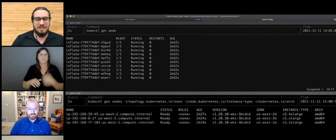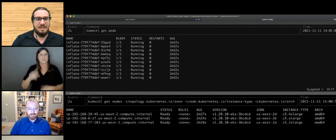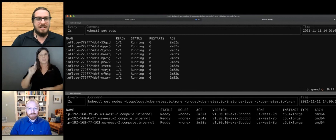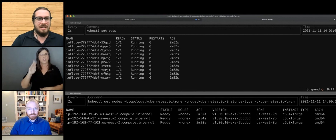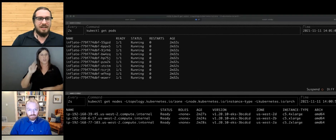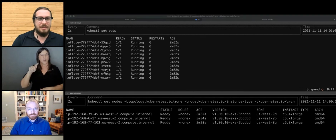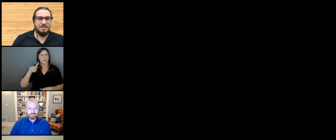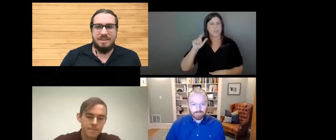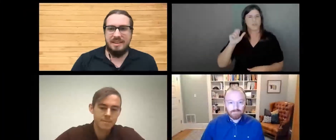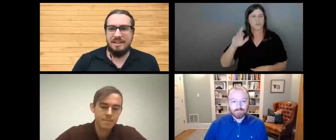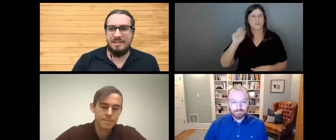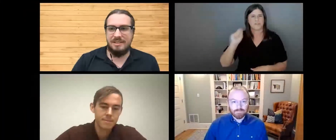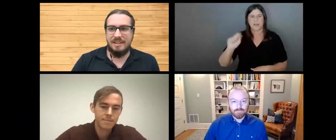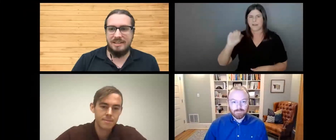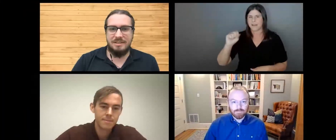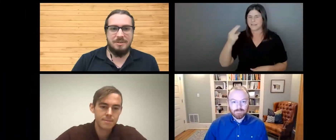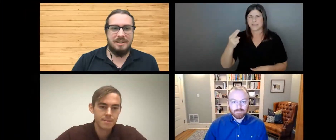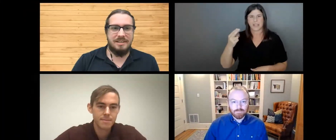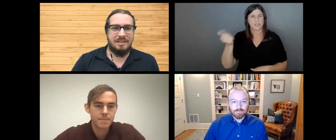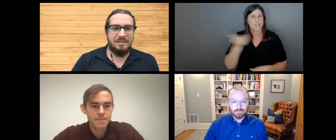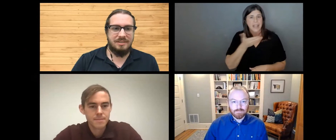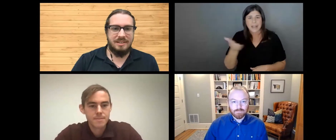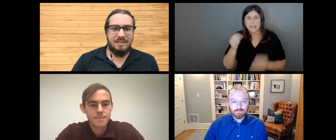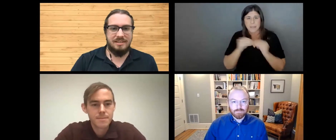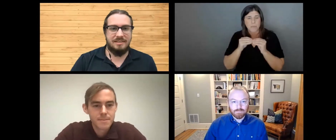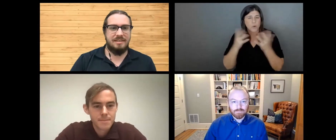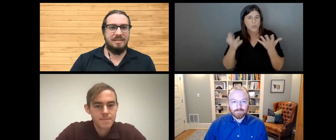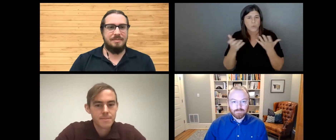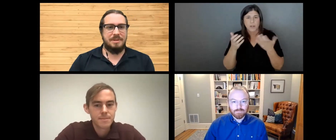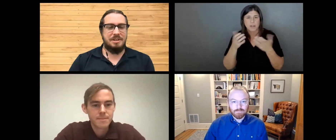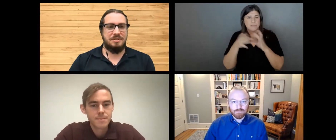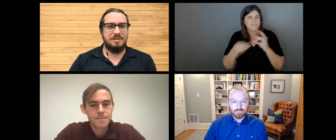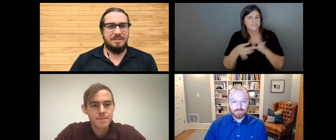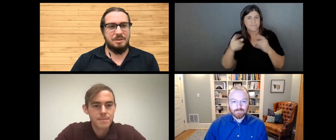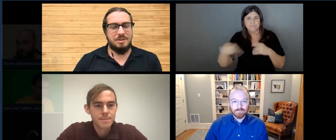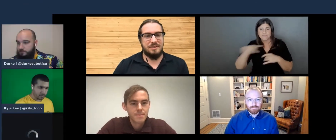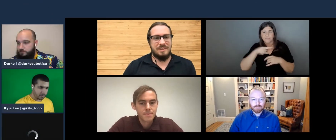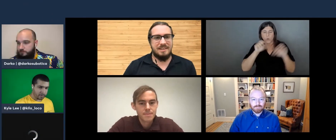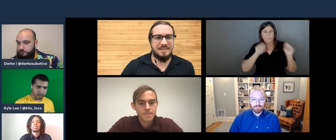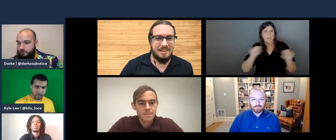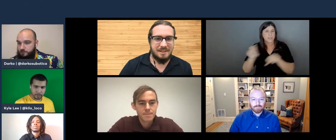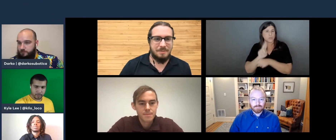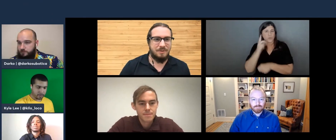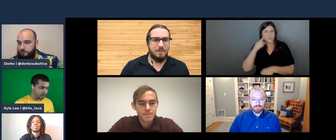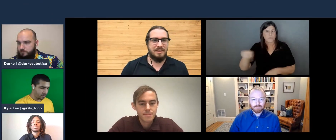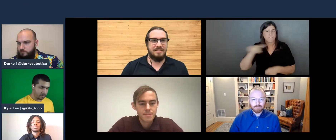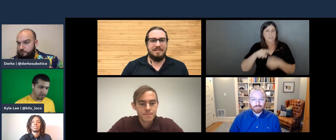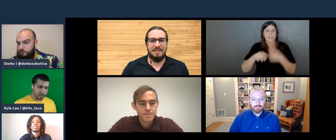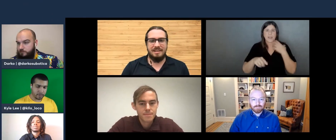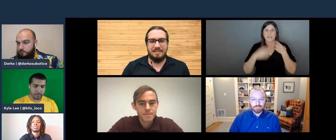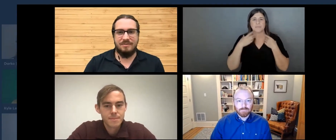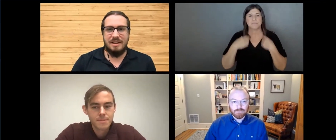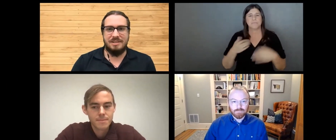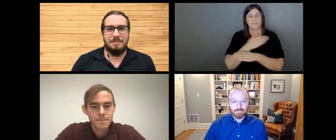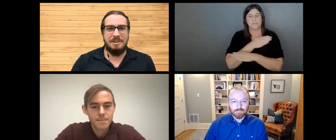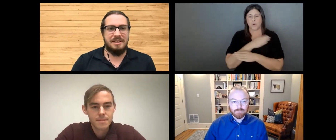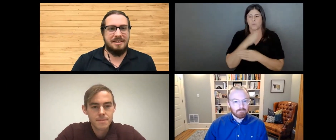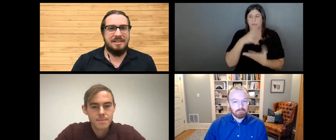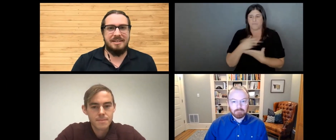Is there anything else you'd like to tell potential users of this before we ran out of time here?